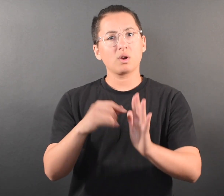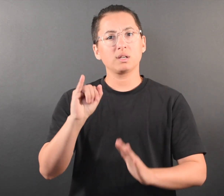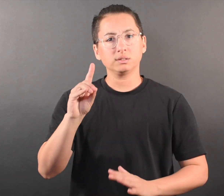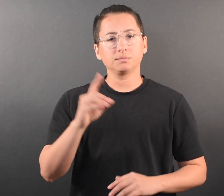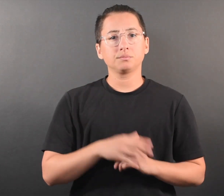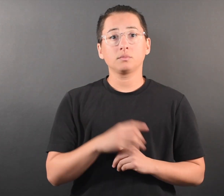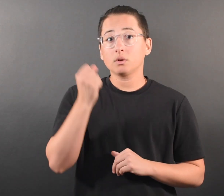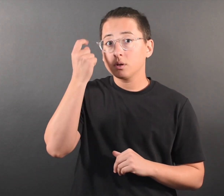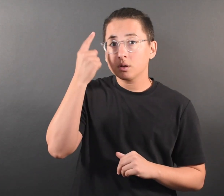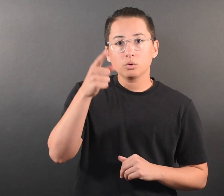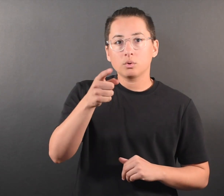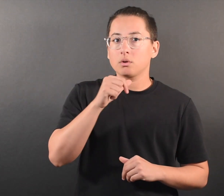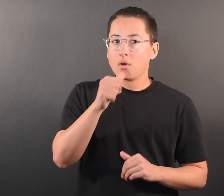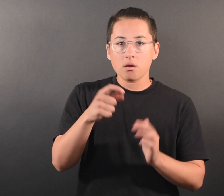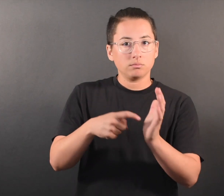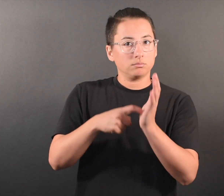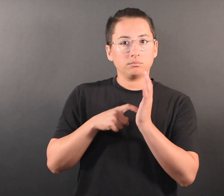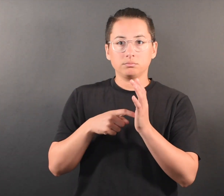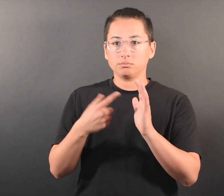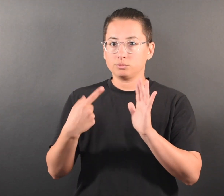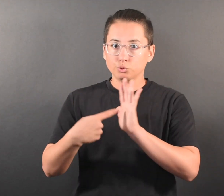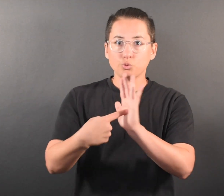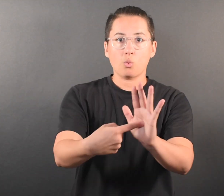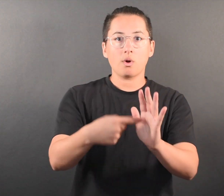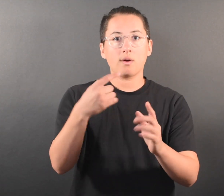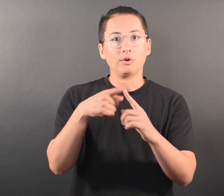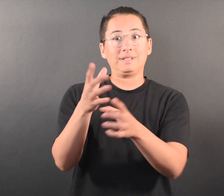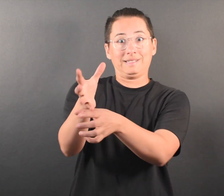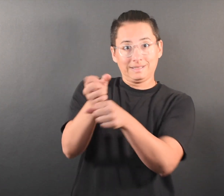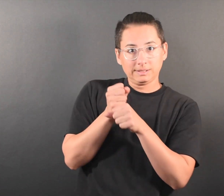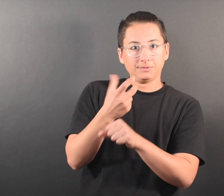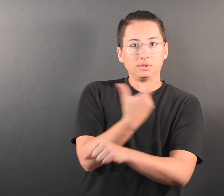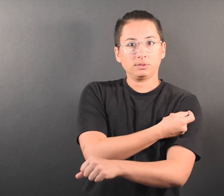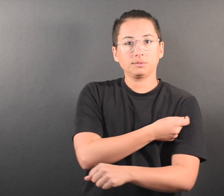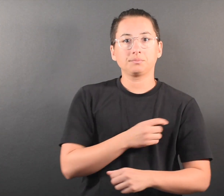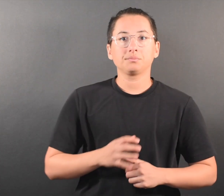comfortable sharing it. You do not need a legal ID to get the vaccine.